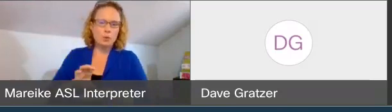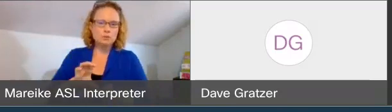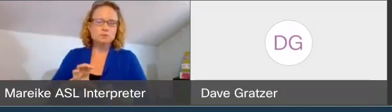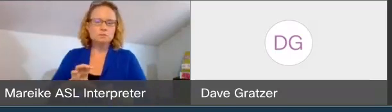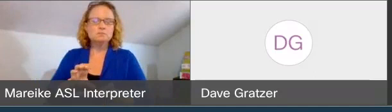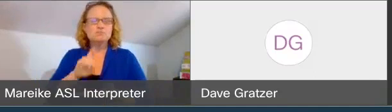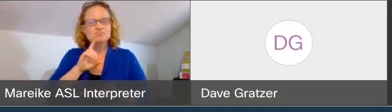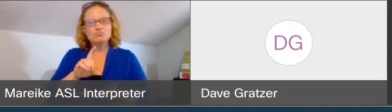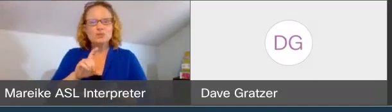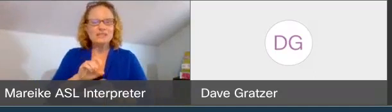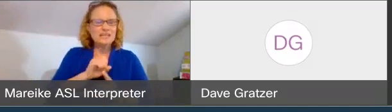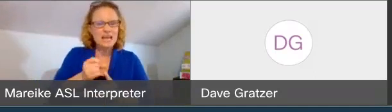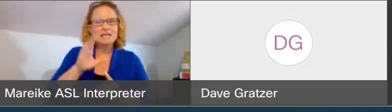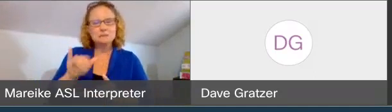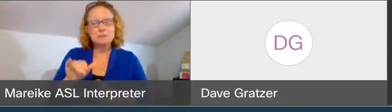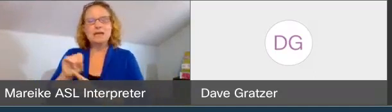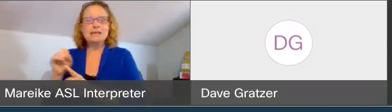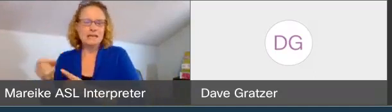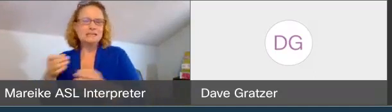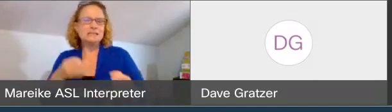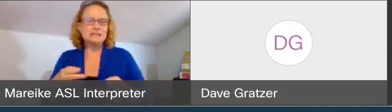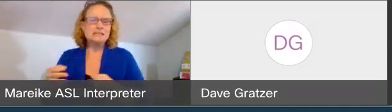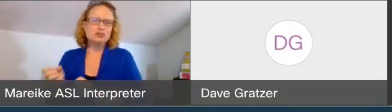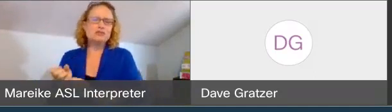decision made by these teams. - [Michele] Great, thank you.